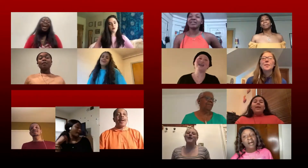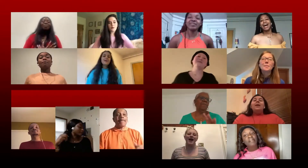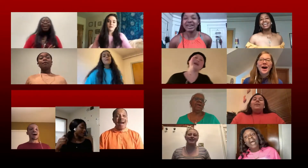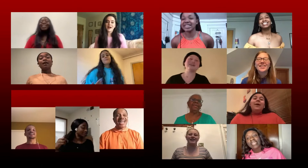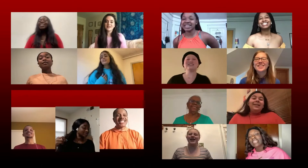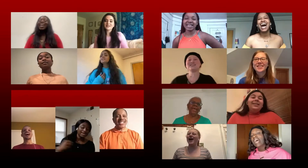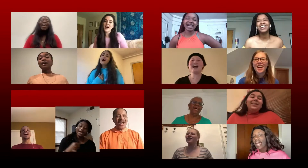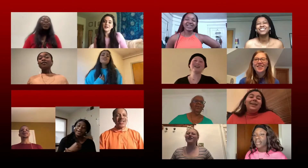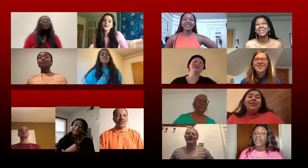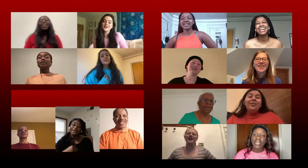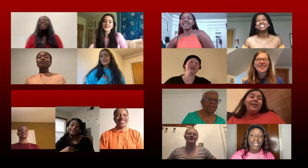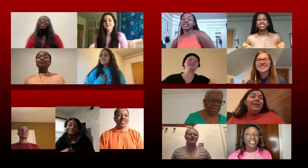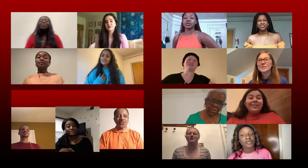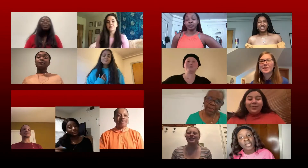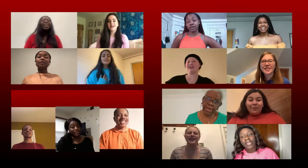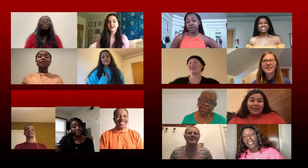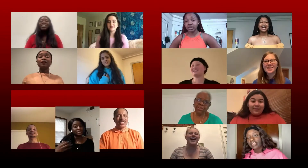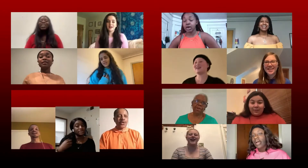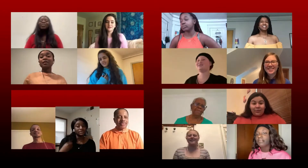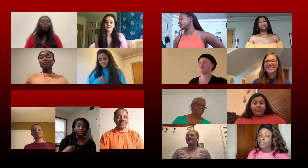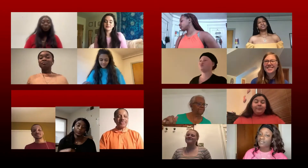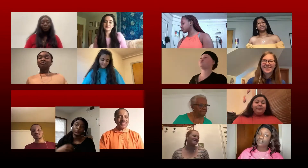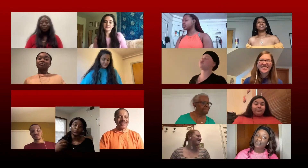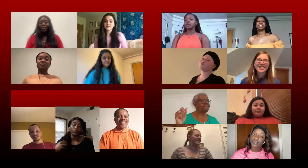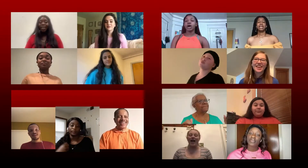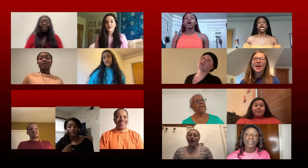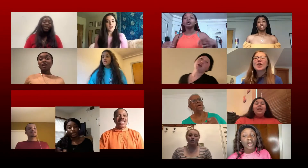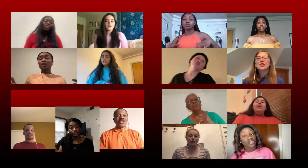My desire is to please You